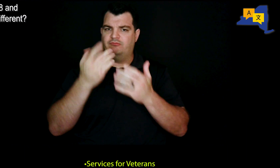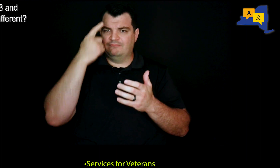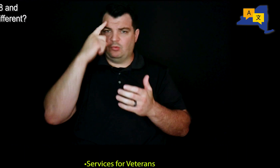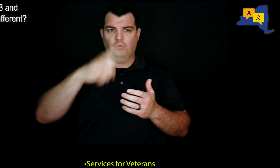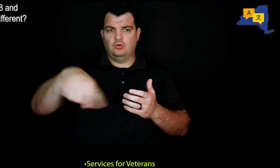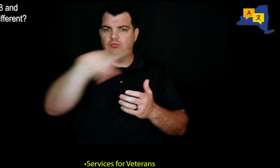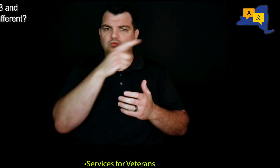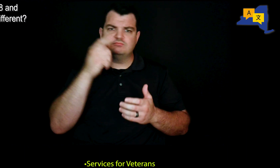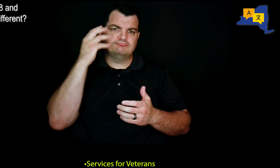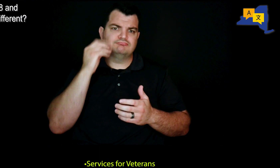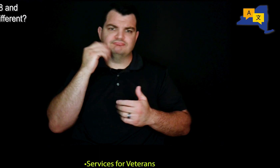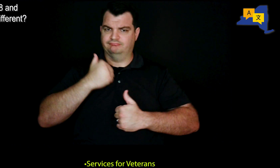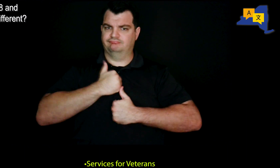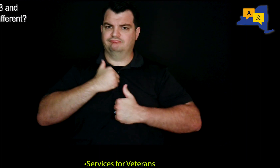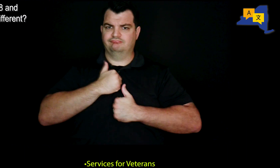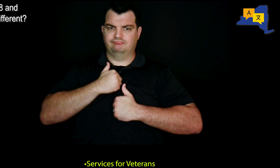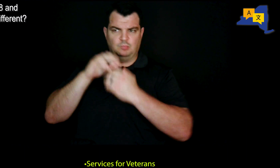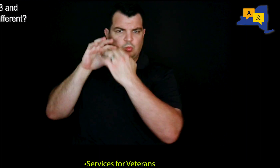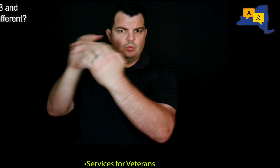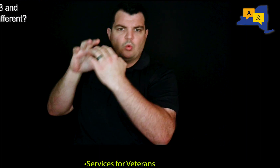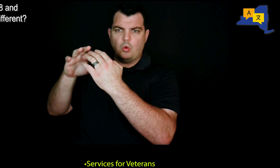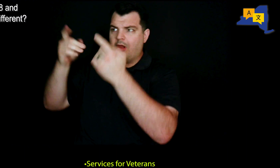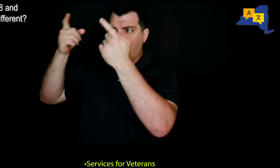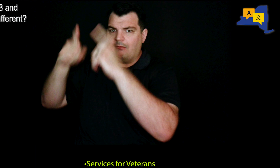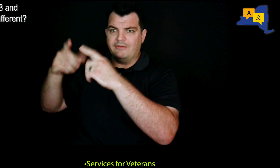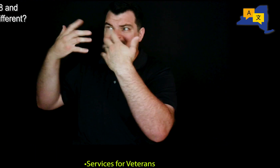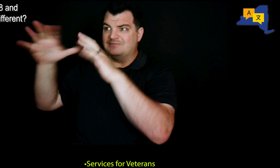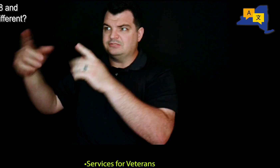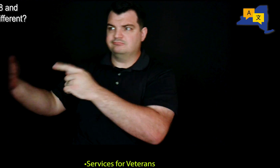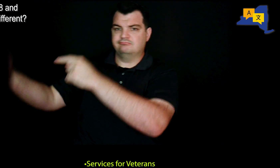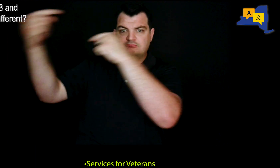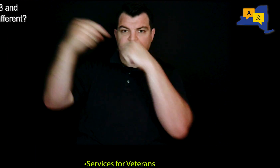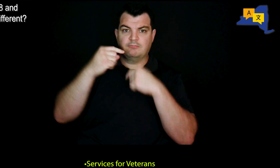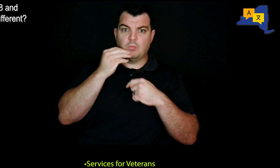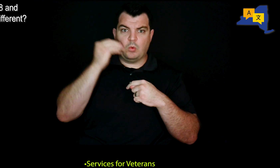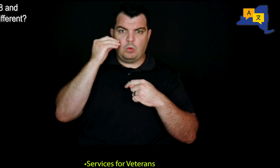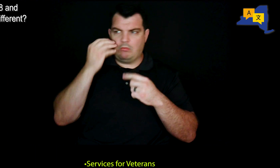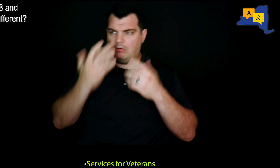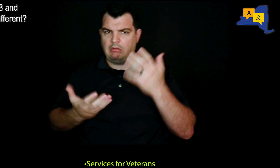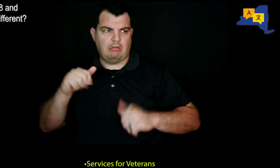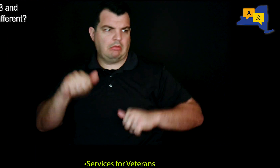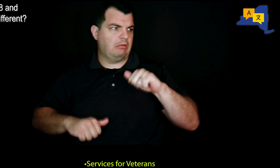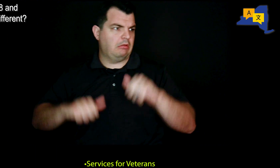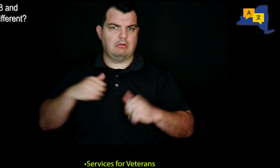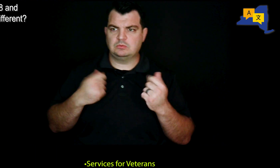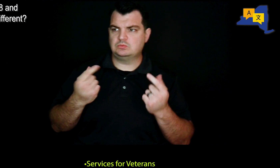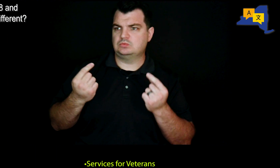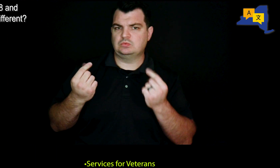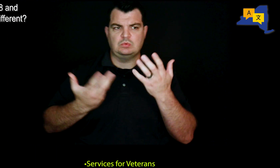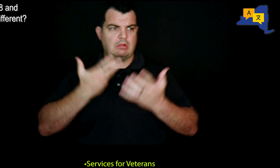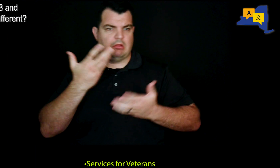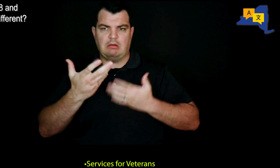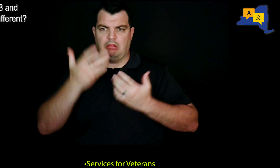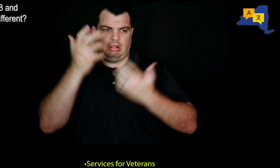•Services for Veterans